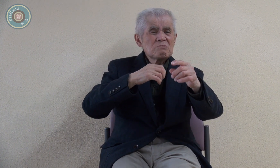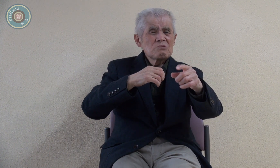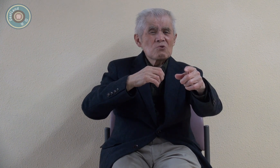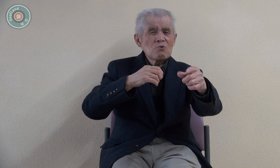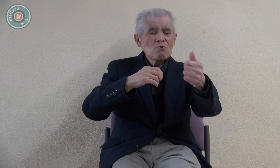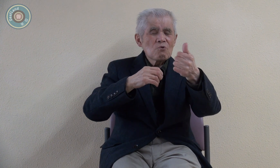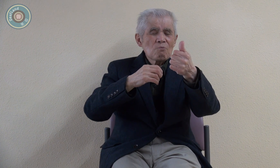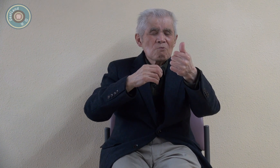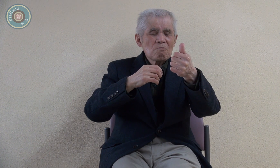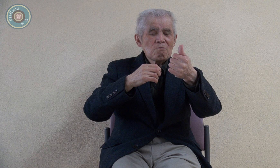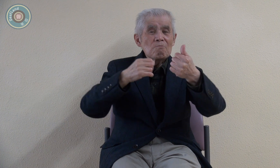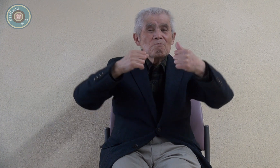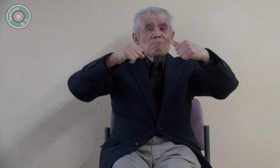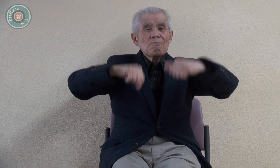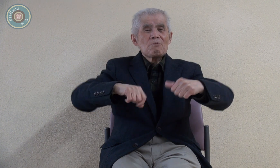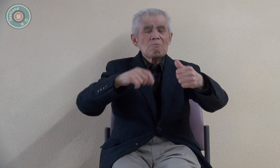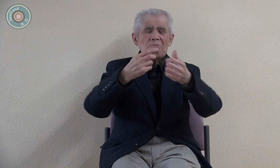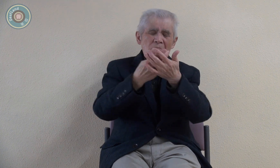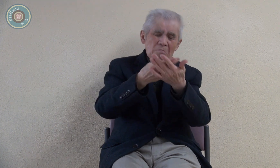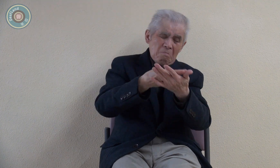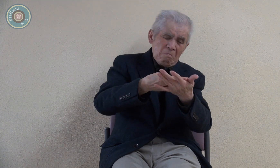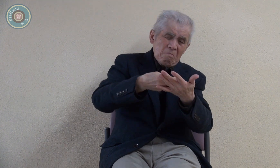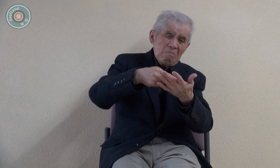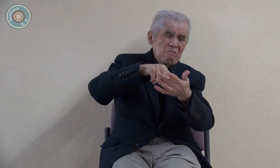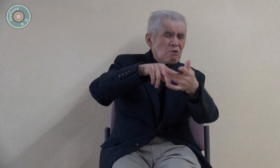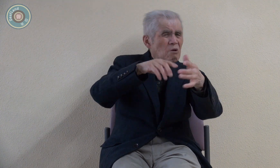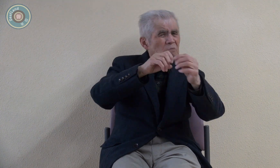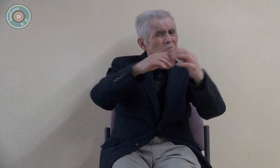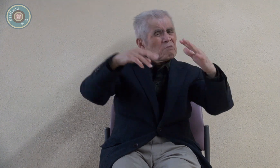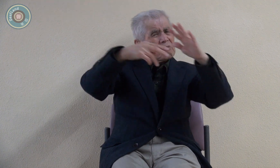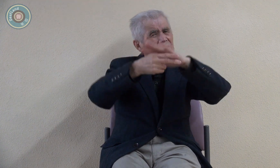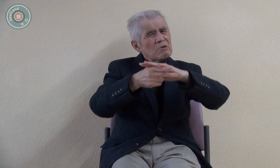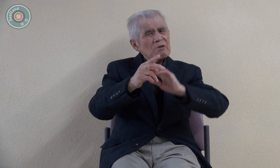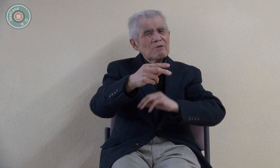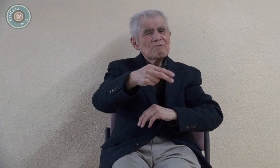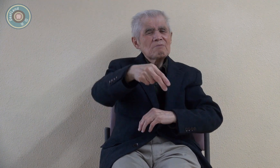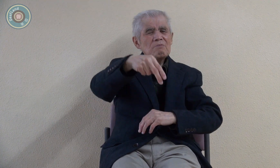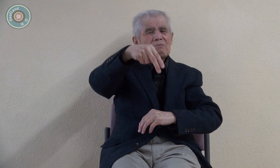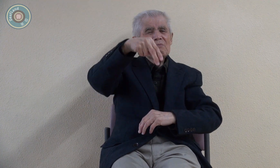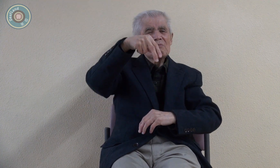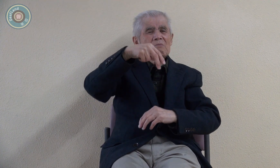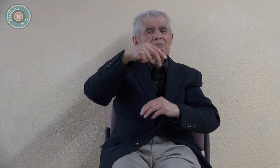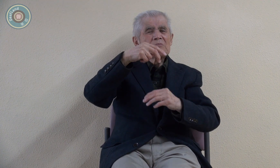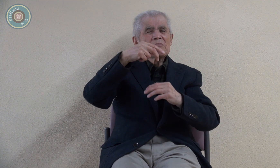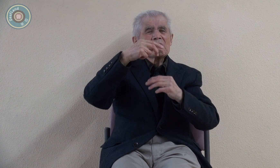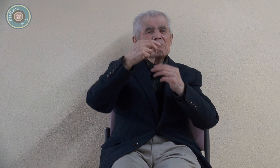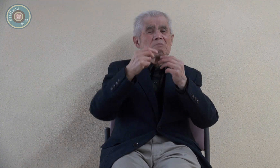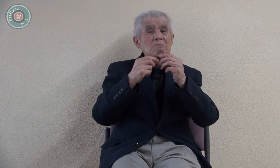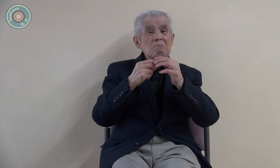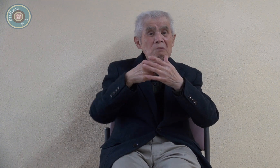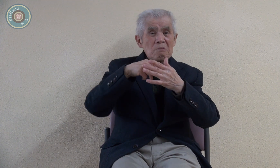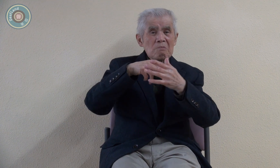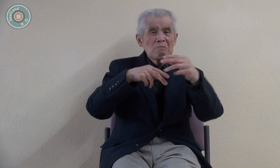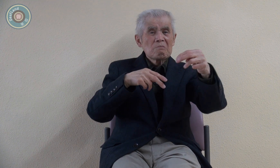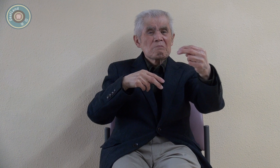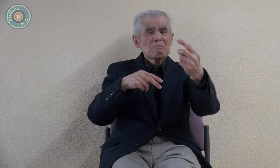The child gets up and approaches